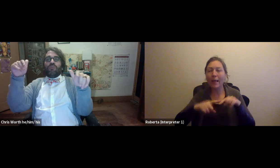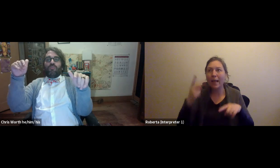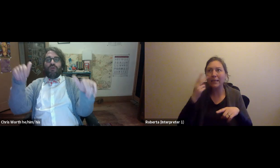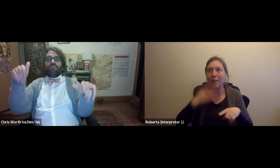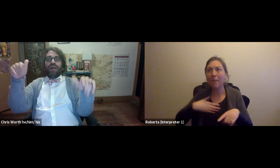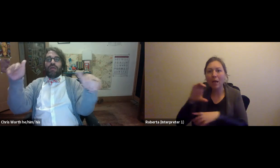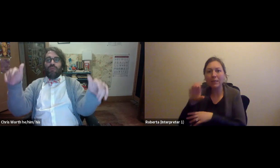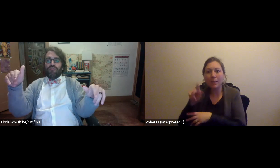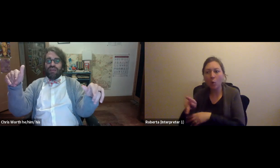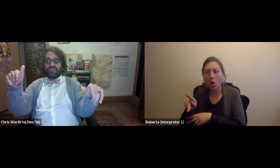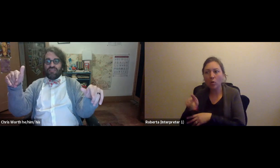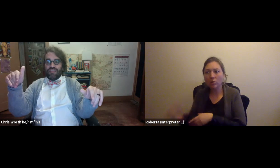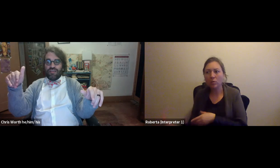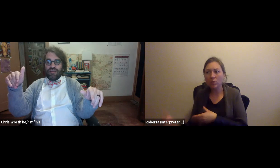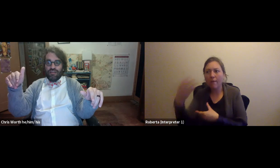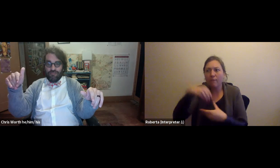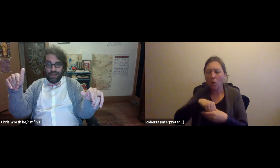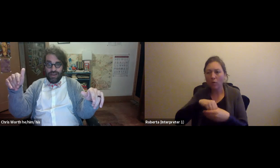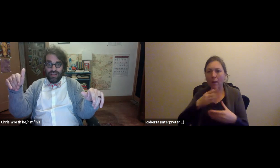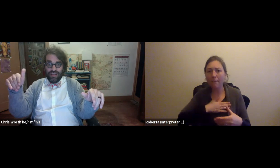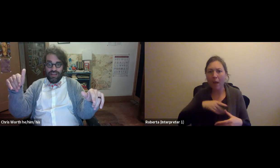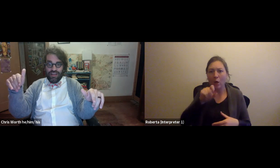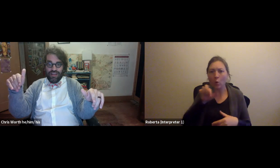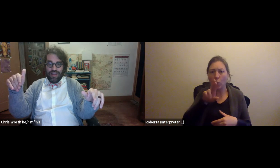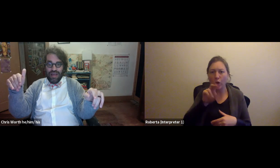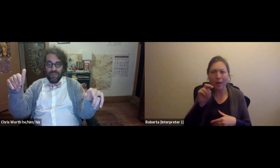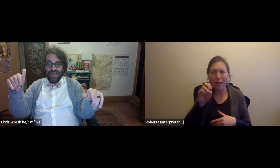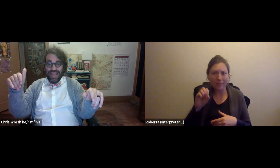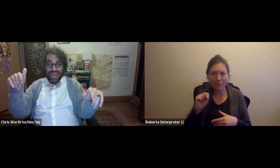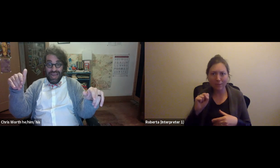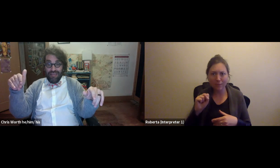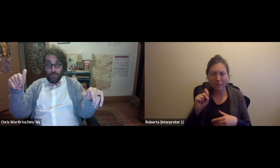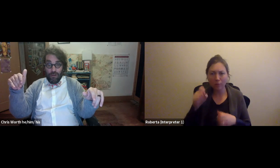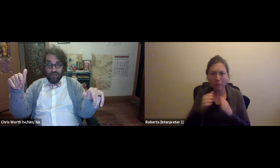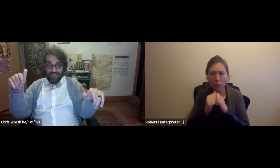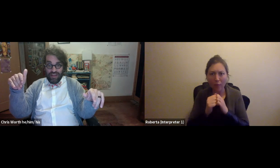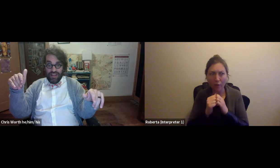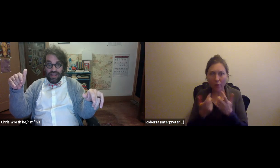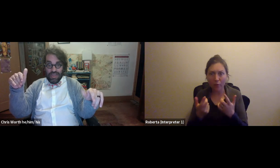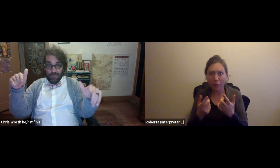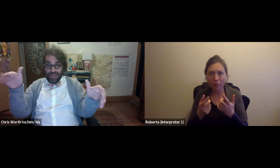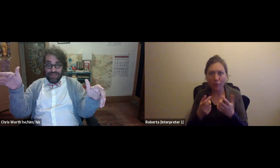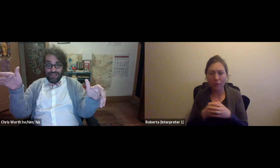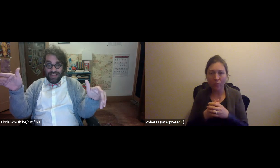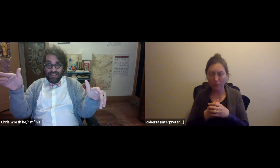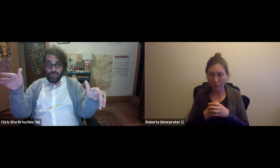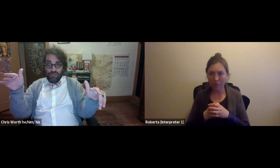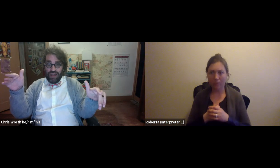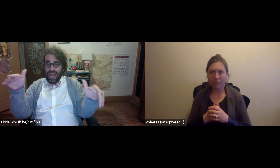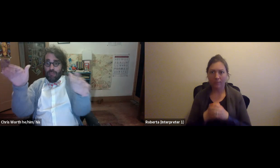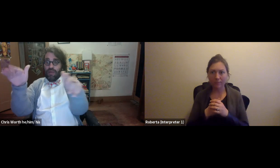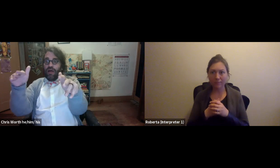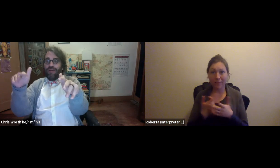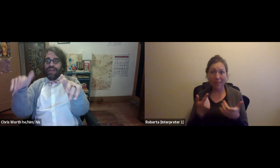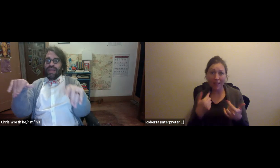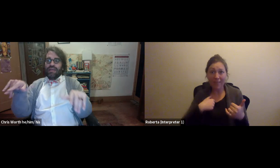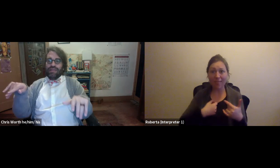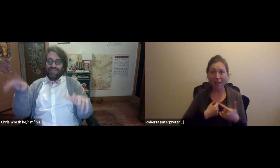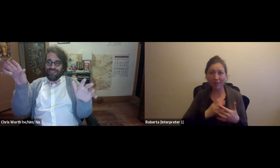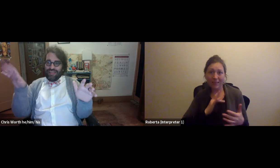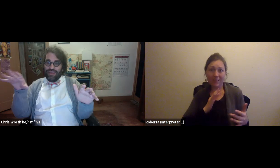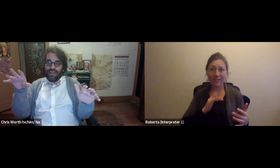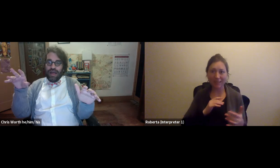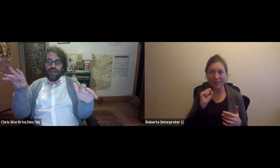part of my queerness. It is a part of it, it makes me the sexy person I am. All right Katie, I know